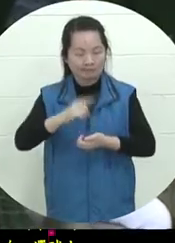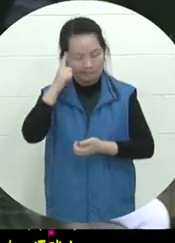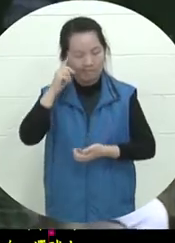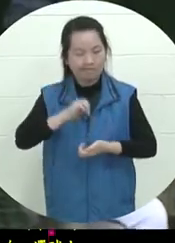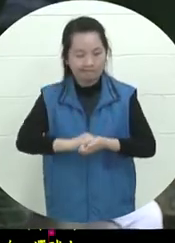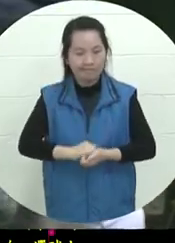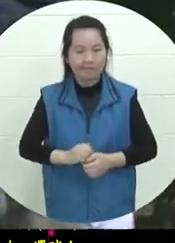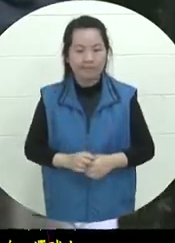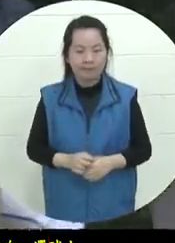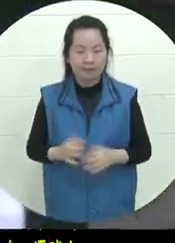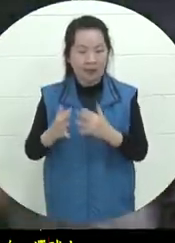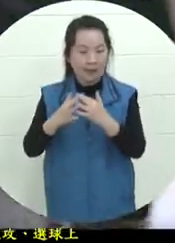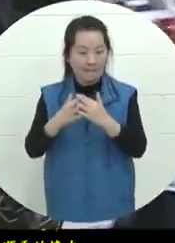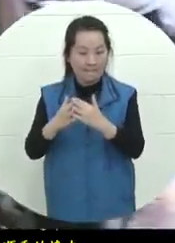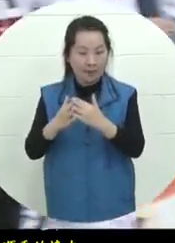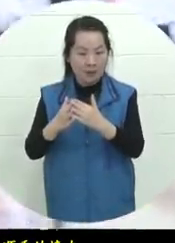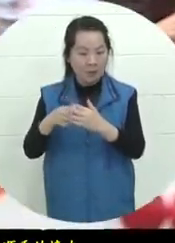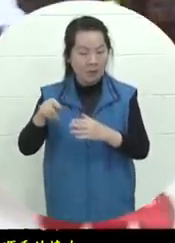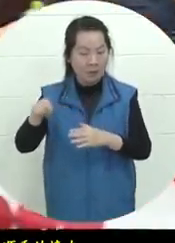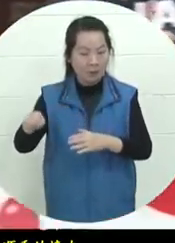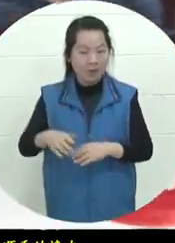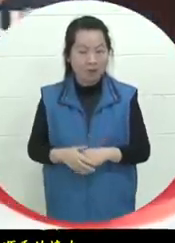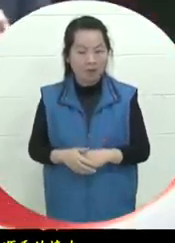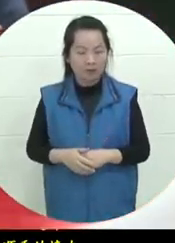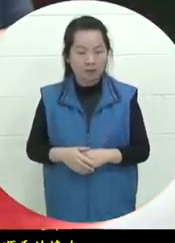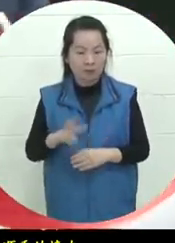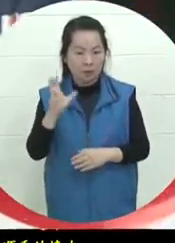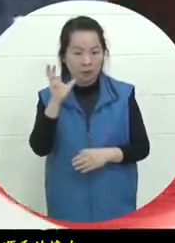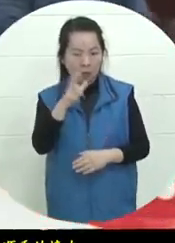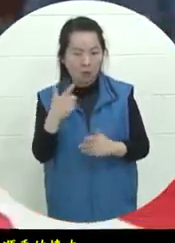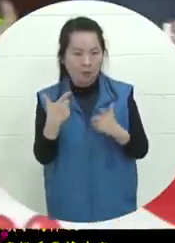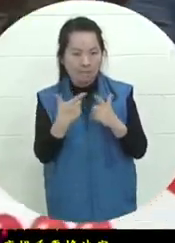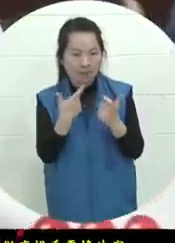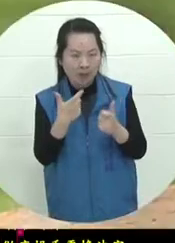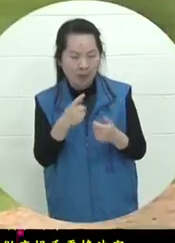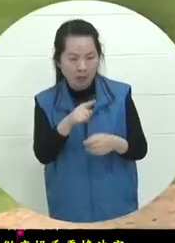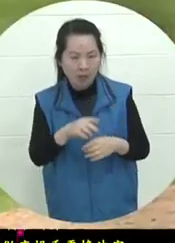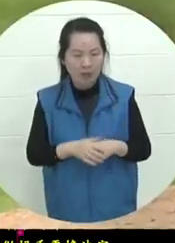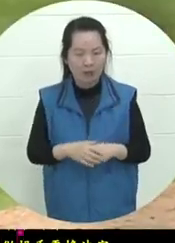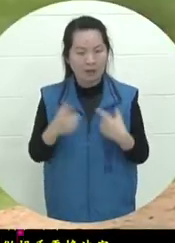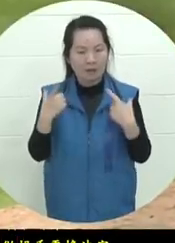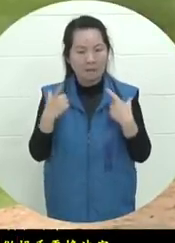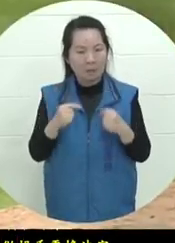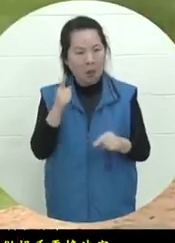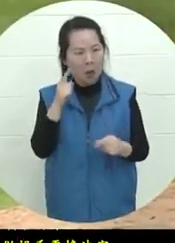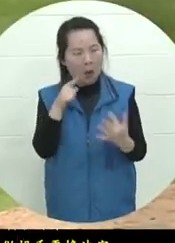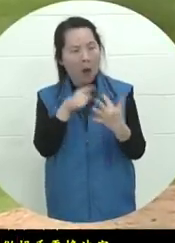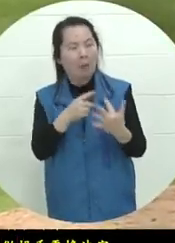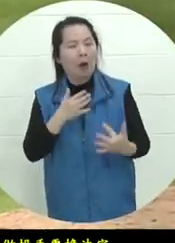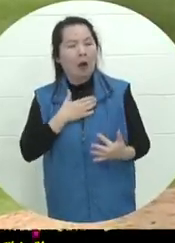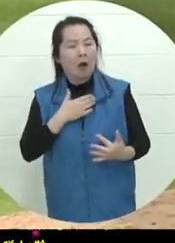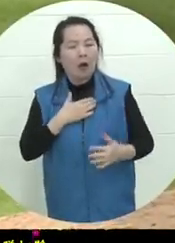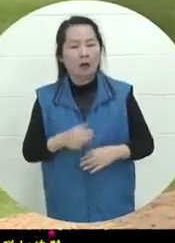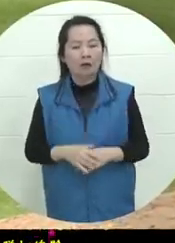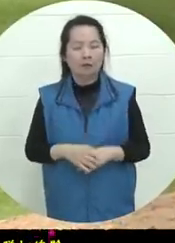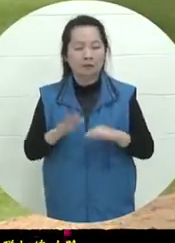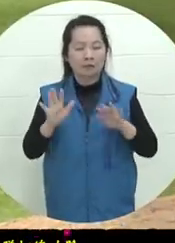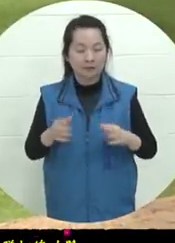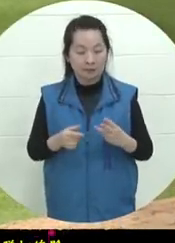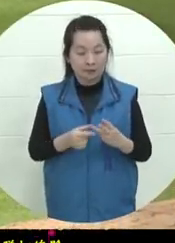which also allowed the U.S. team’s lineup to adapt to the shooting. The first half of the at-bats were going pretty smoothly. Oh, in the first half. Three rounds of attacks.